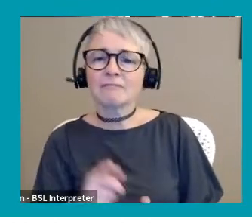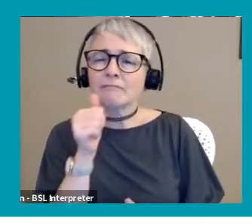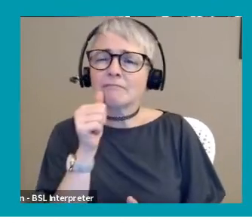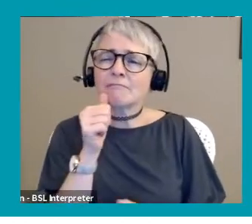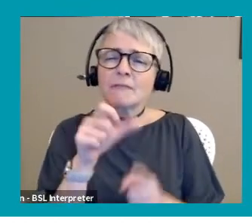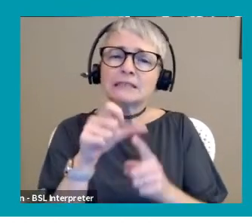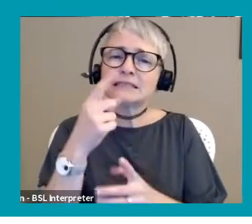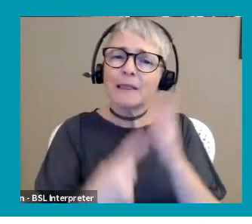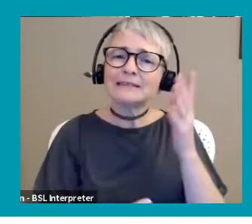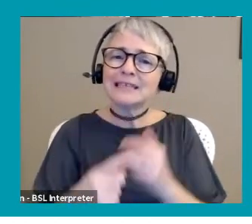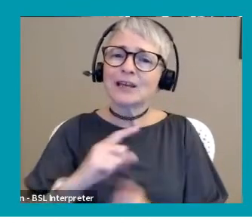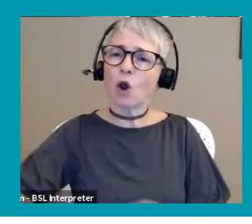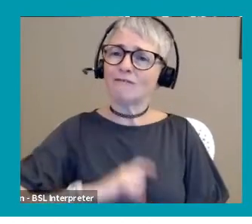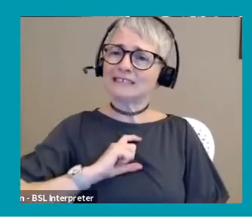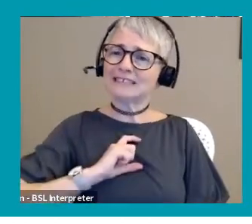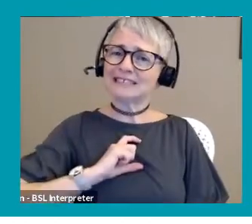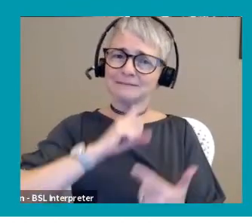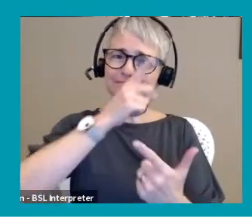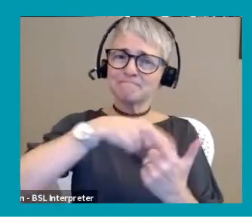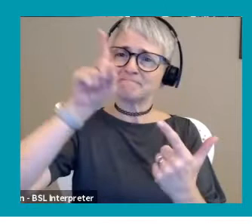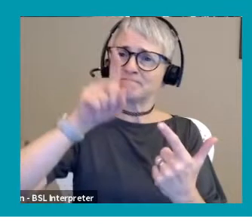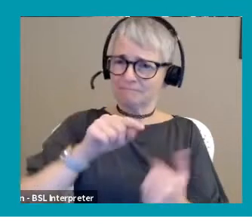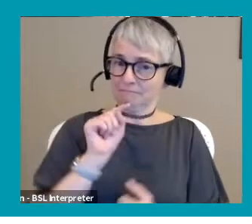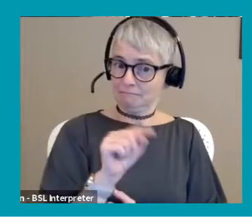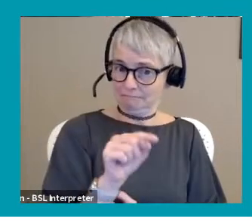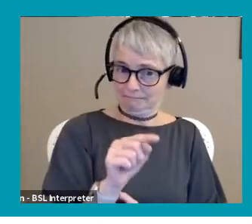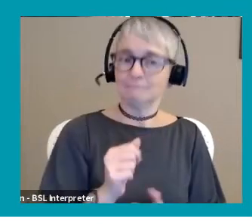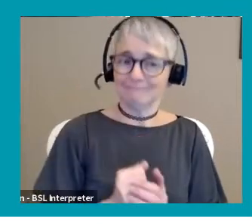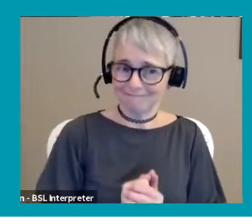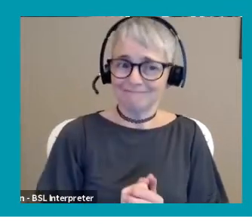confident scheme which is a government scheme to train employers.